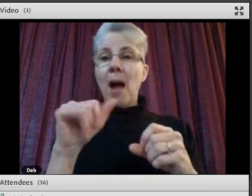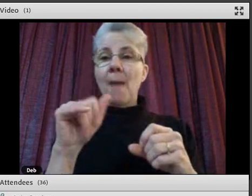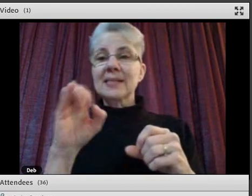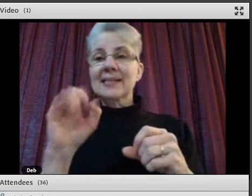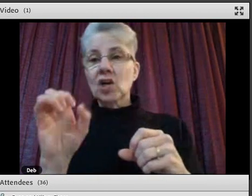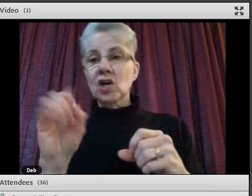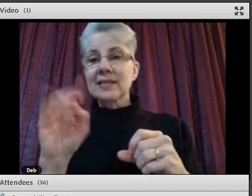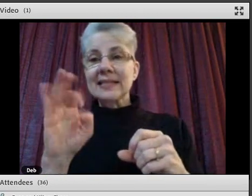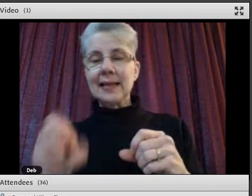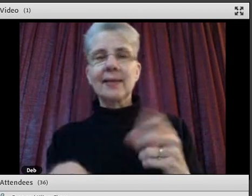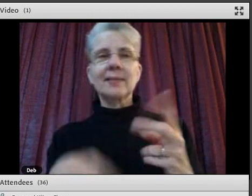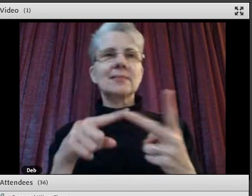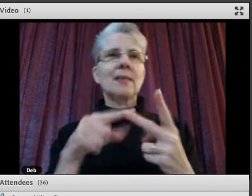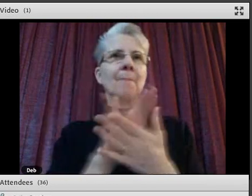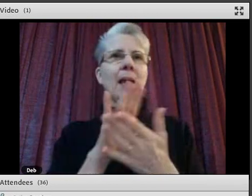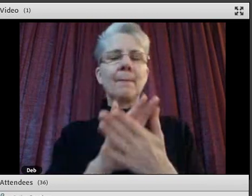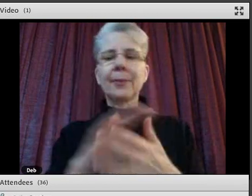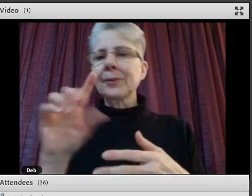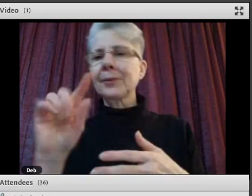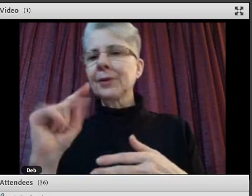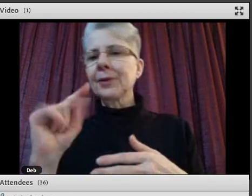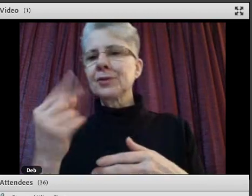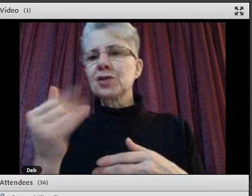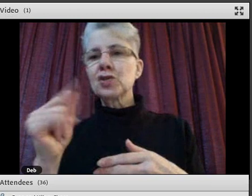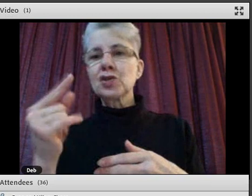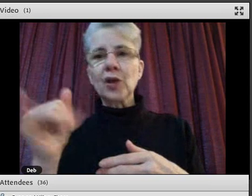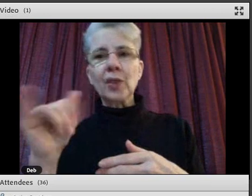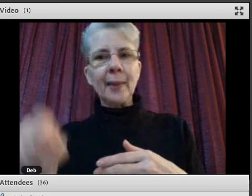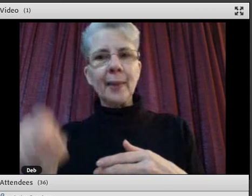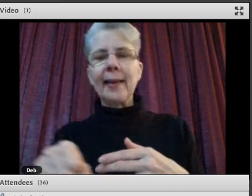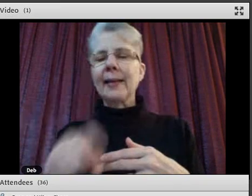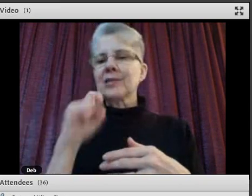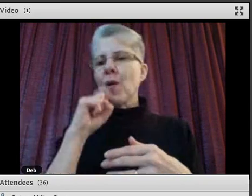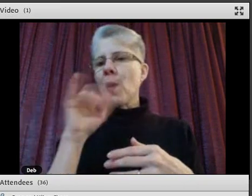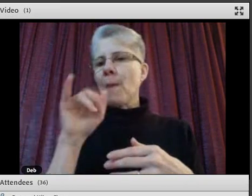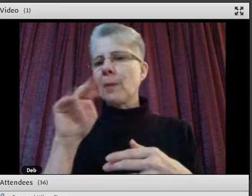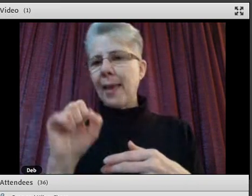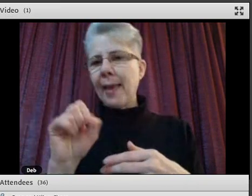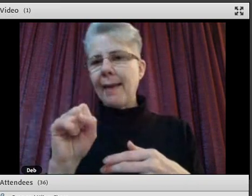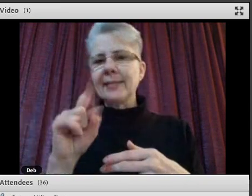you take some toothpicks, and you take some rubber bands and tape. Those are your supplies.